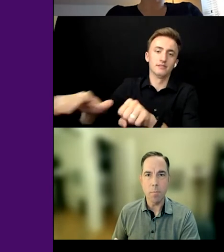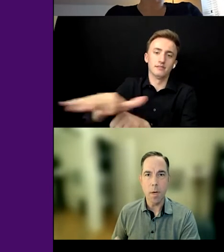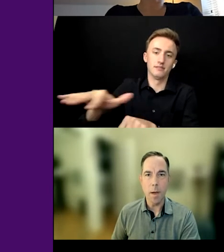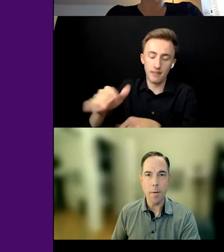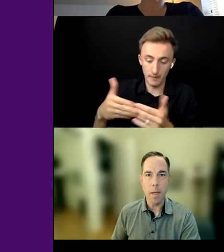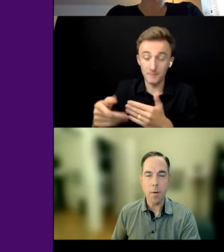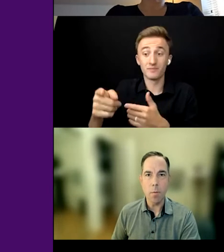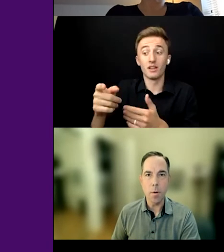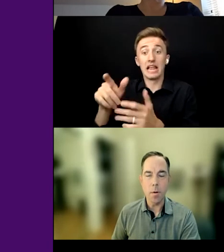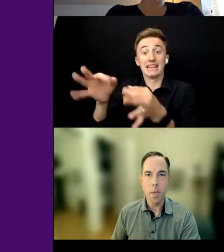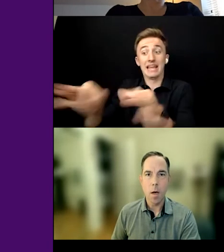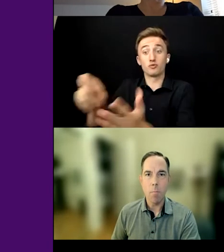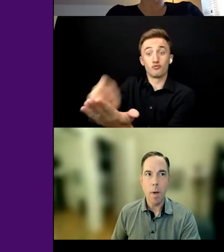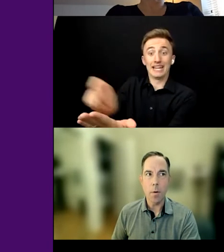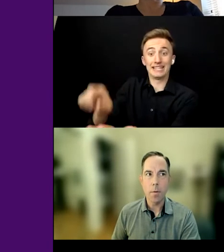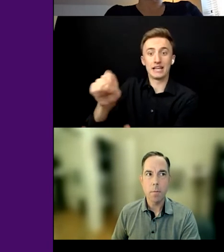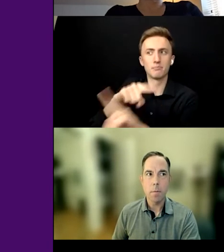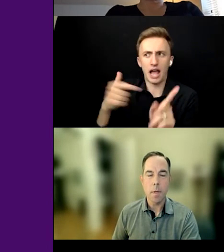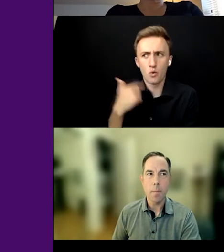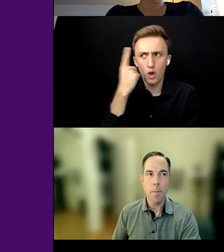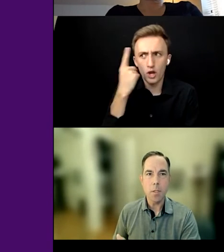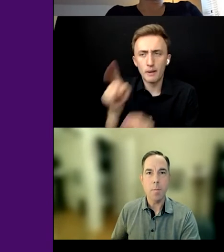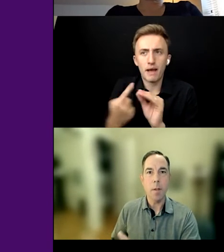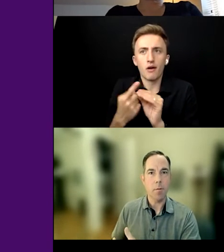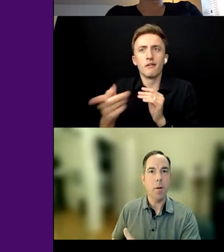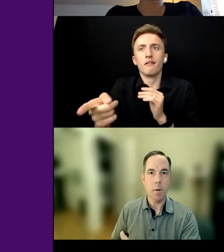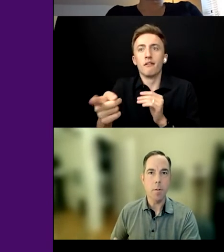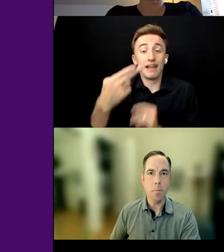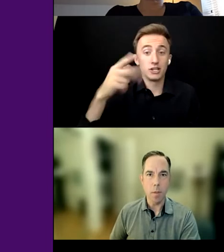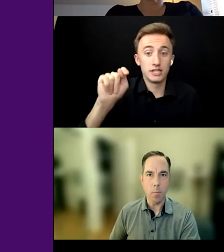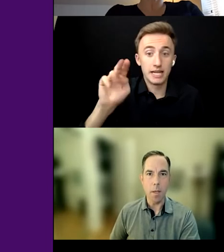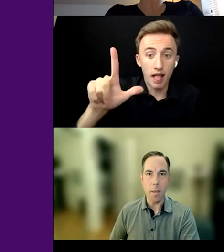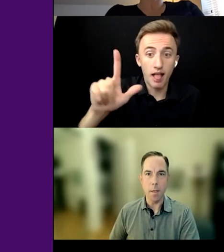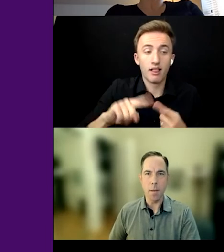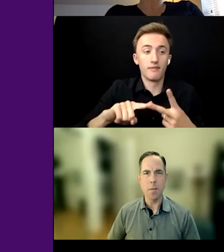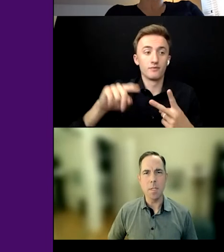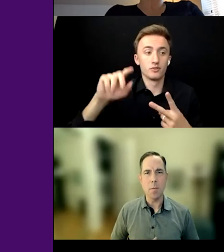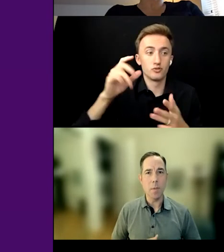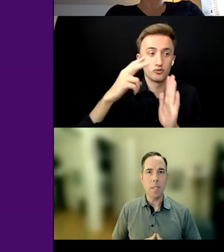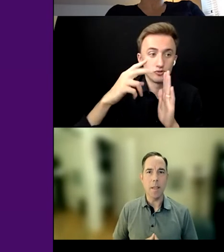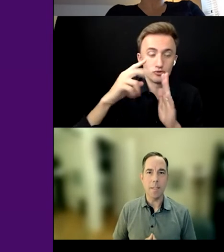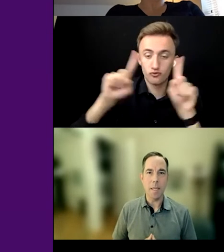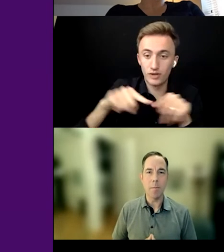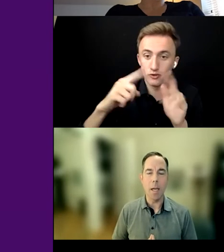but I kind of wonder about HTML and screenreader support as well. And do we see that same point